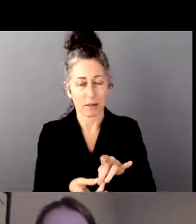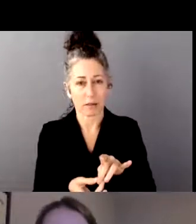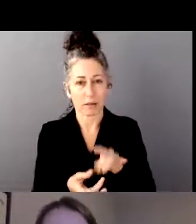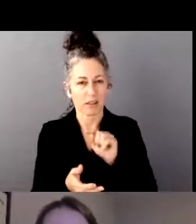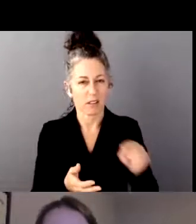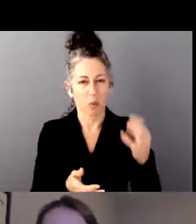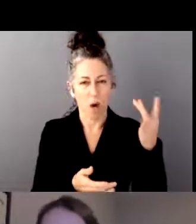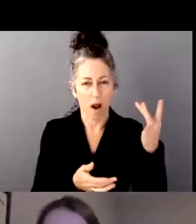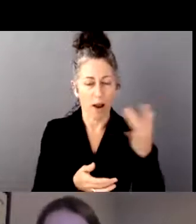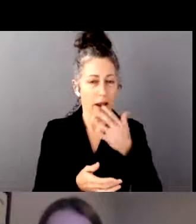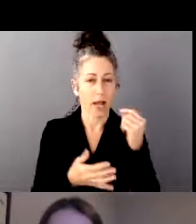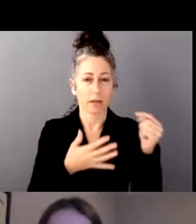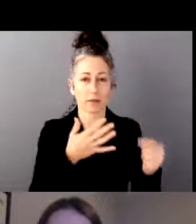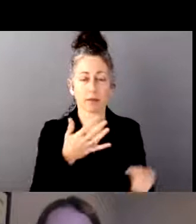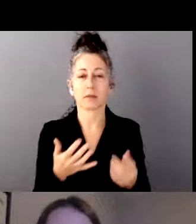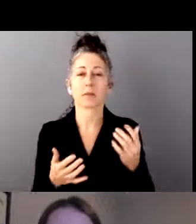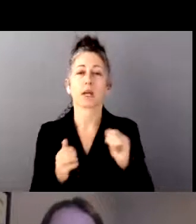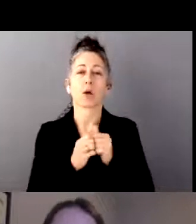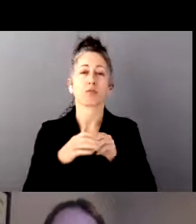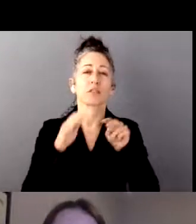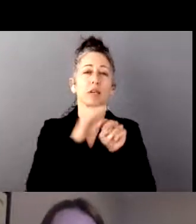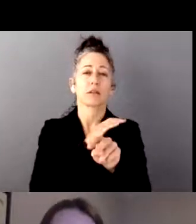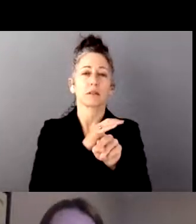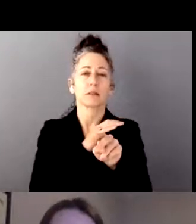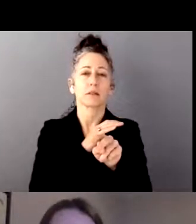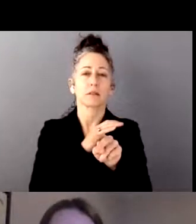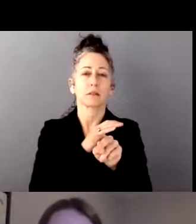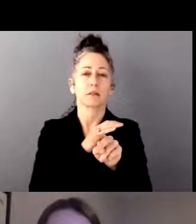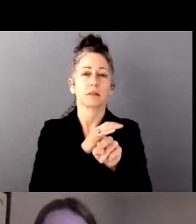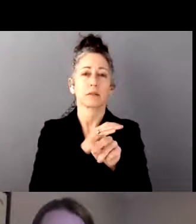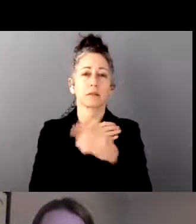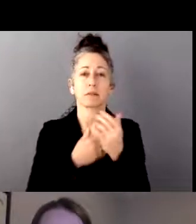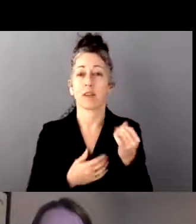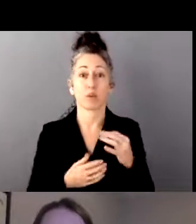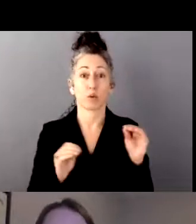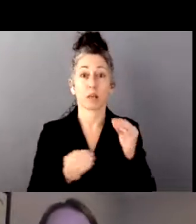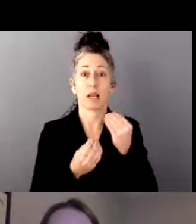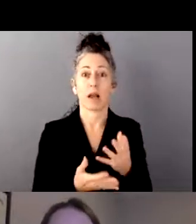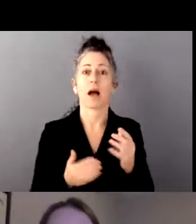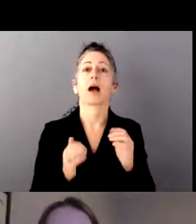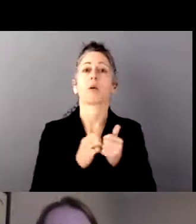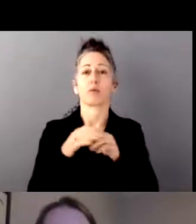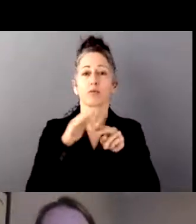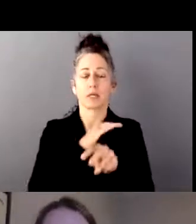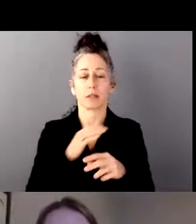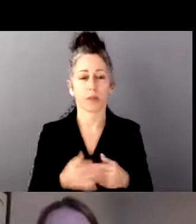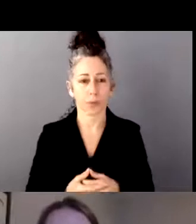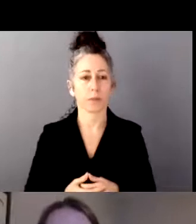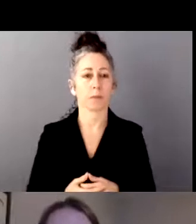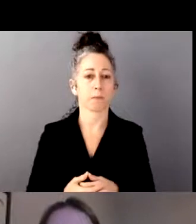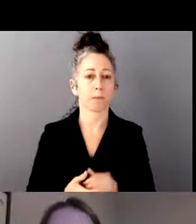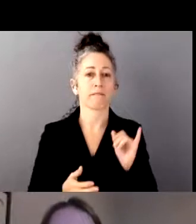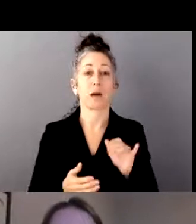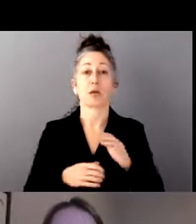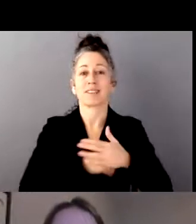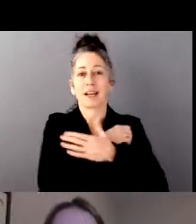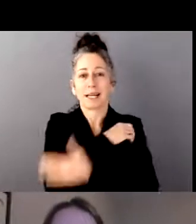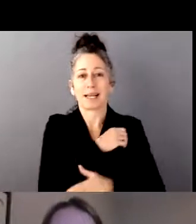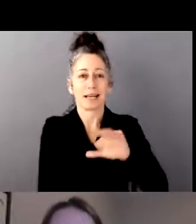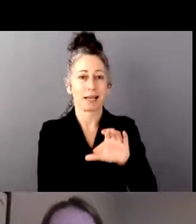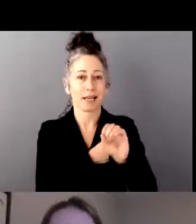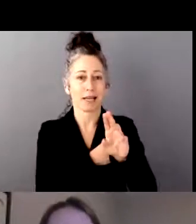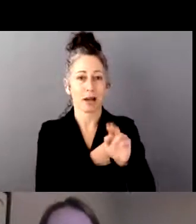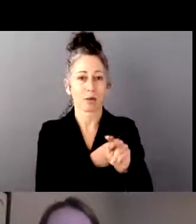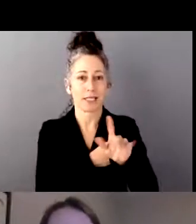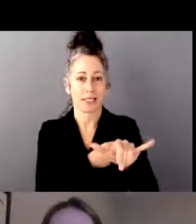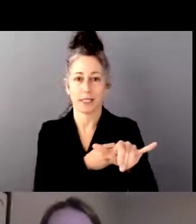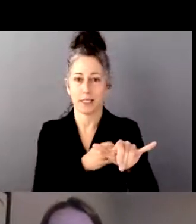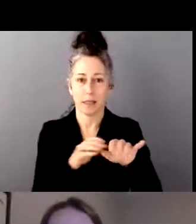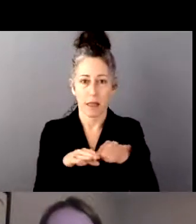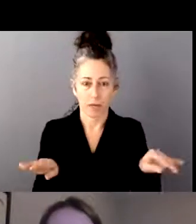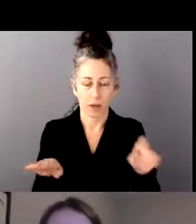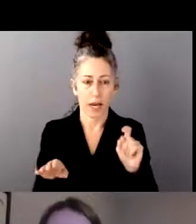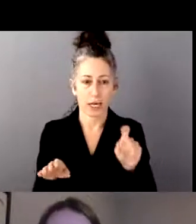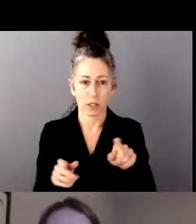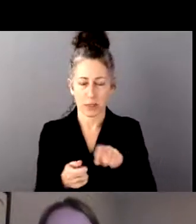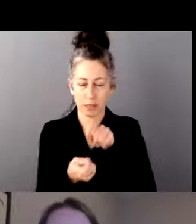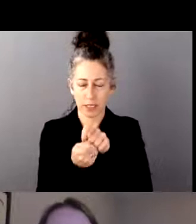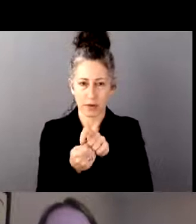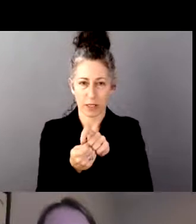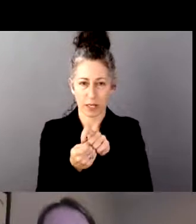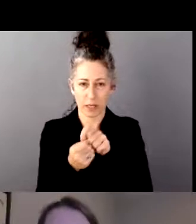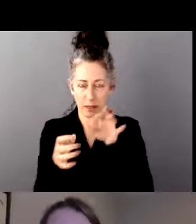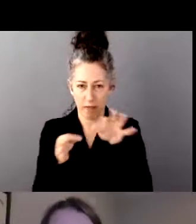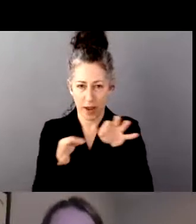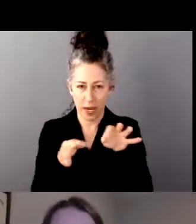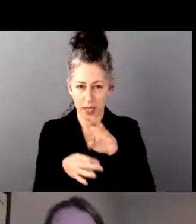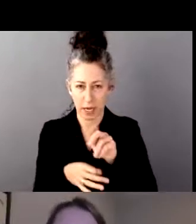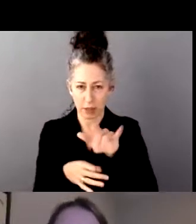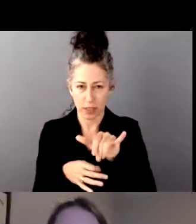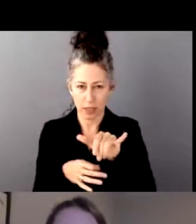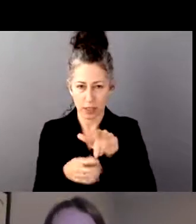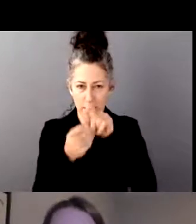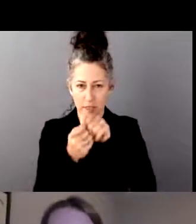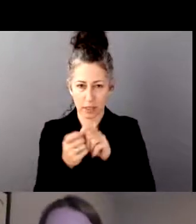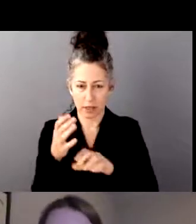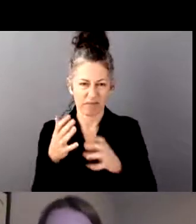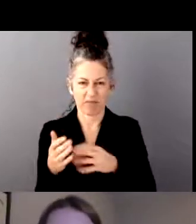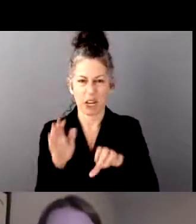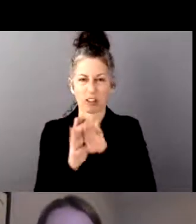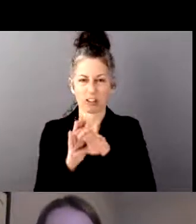and how we can make predictions about where disparities are occurring where we don't have data. I was doing this at the county level. I first needed to define a set of county-level characteristics that I could use to potentially predict disparities in COVID-19 death